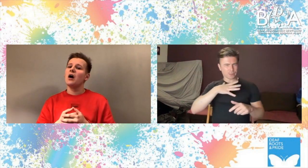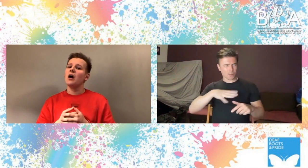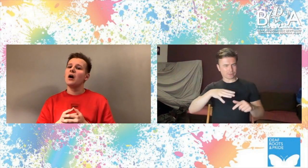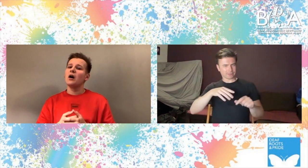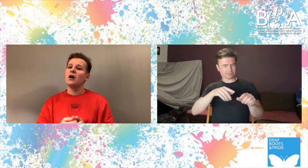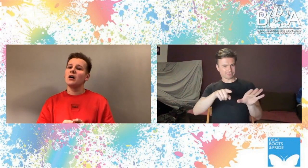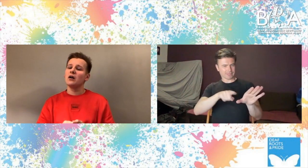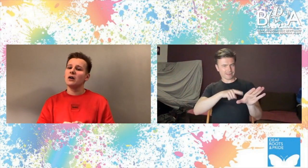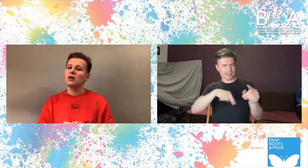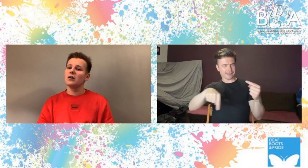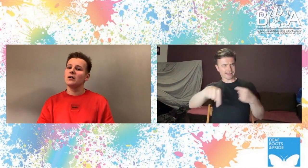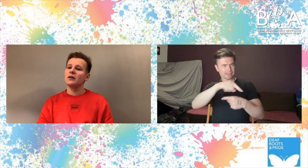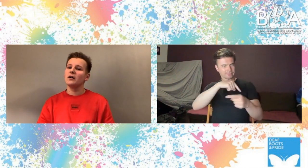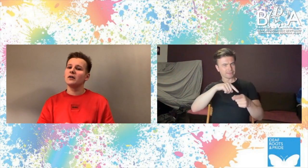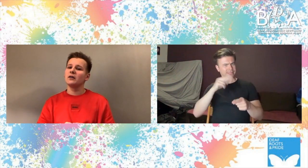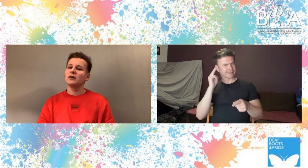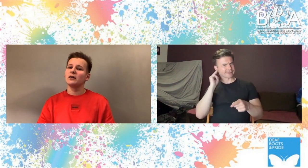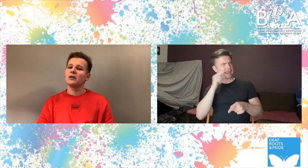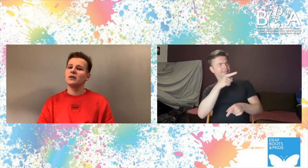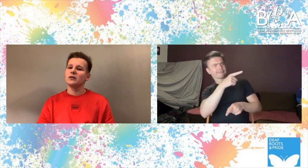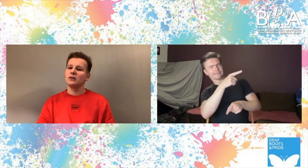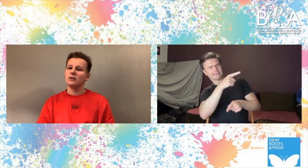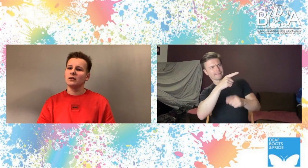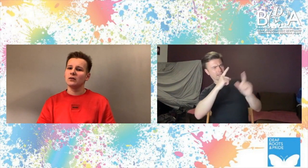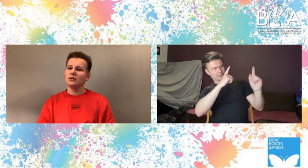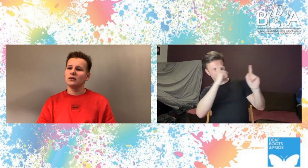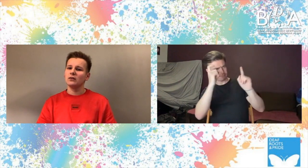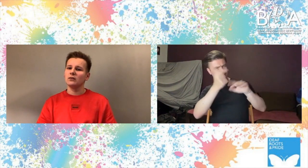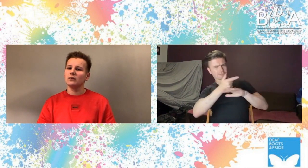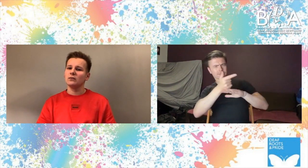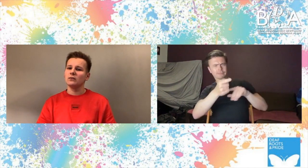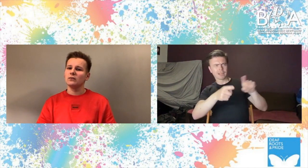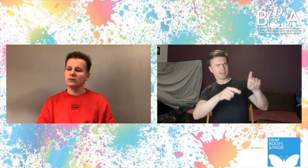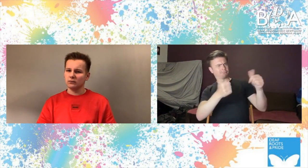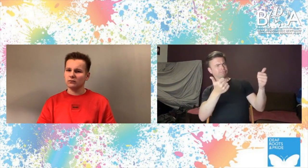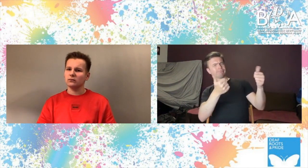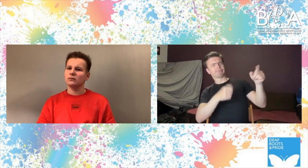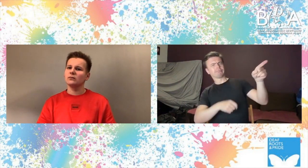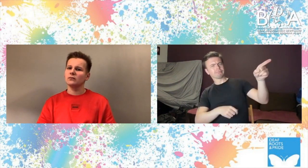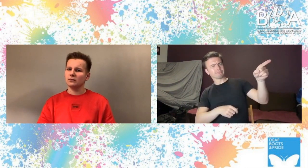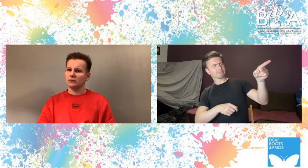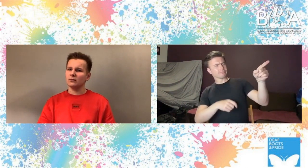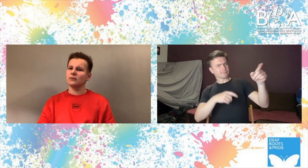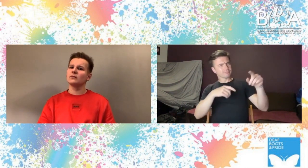which I think will be really nice for young Deaf people, is for them to come along